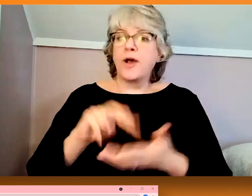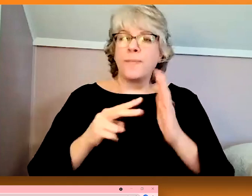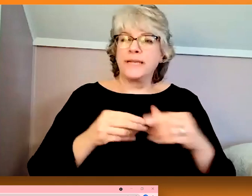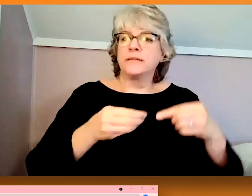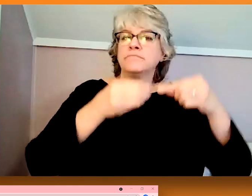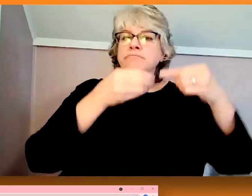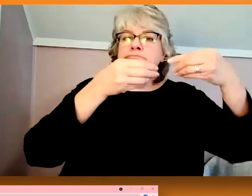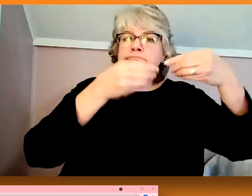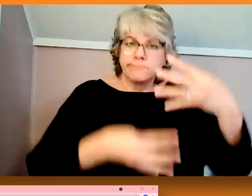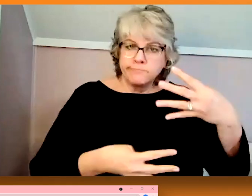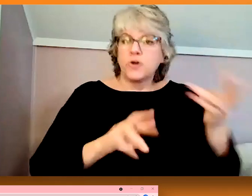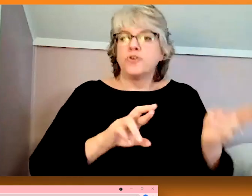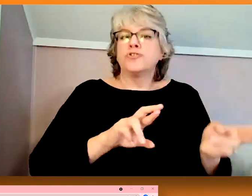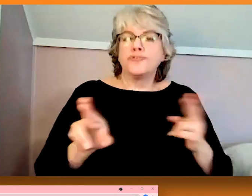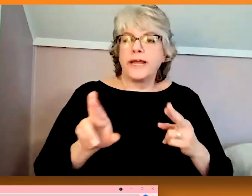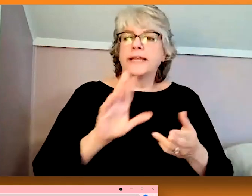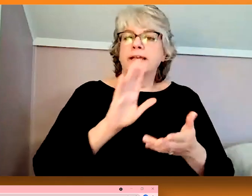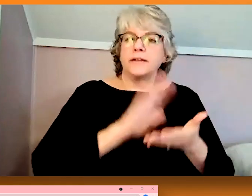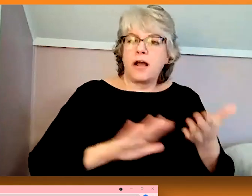that colleges are listed in there...